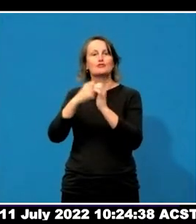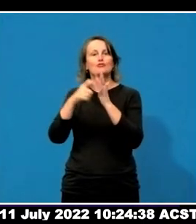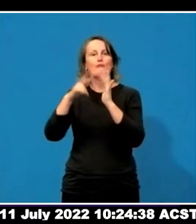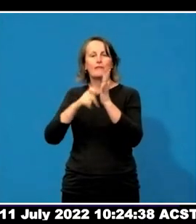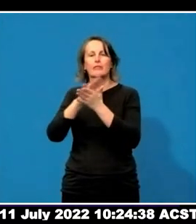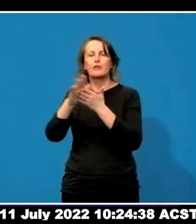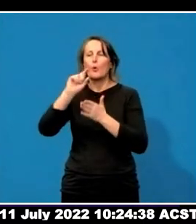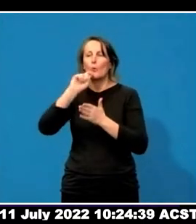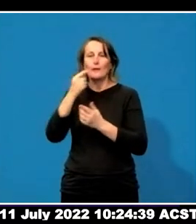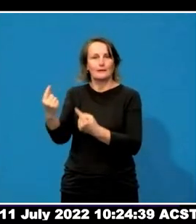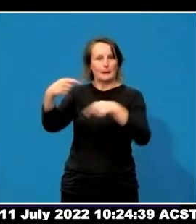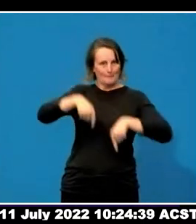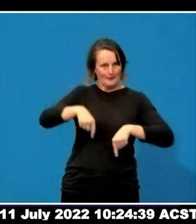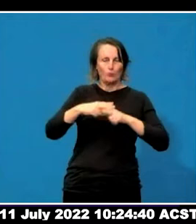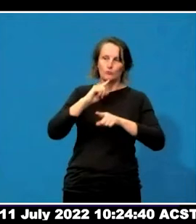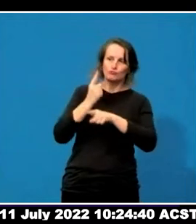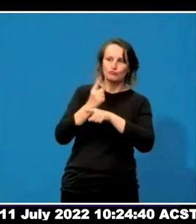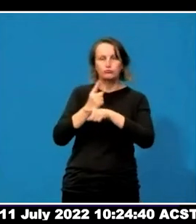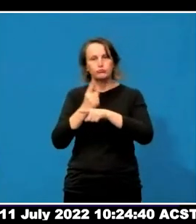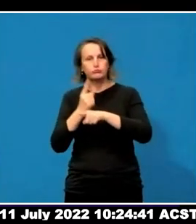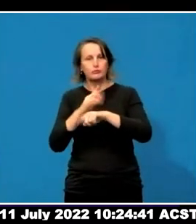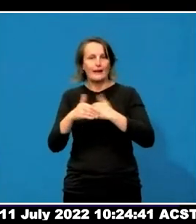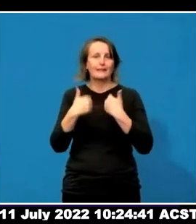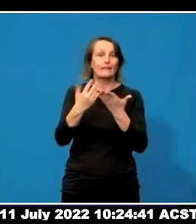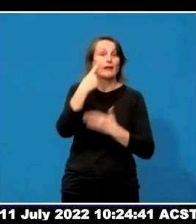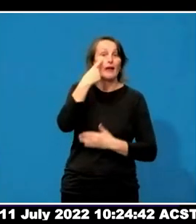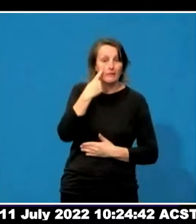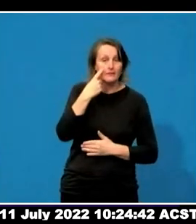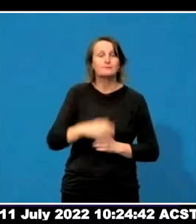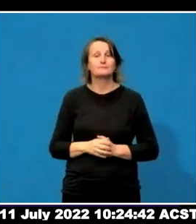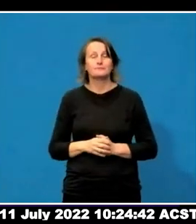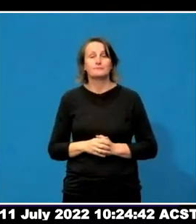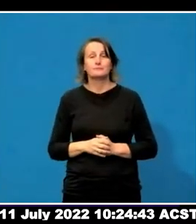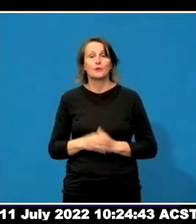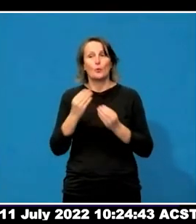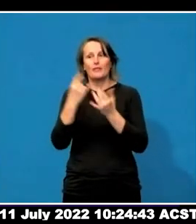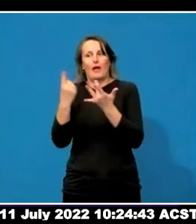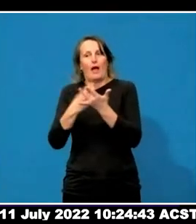week's hearing together with the FDPN Deputy CEO Ms June Riemer.